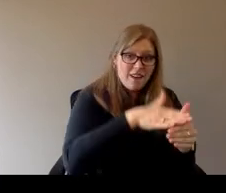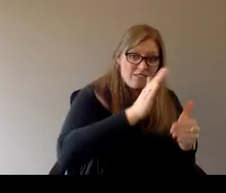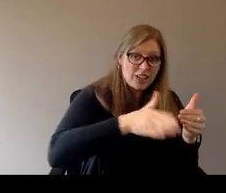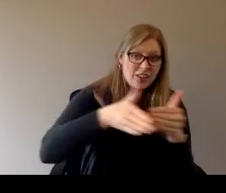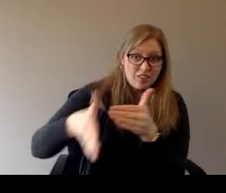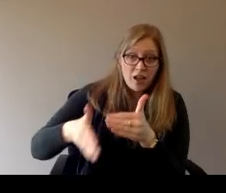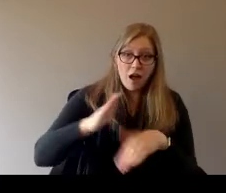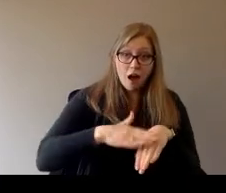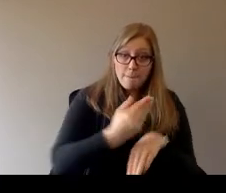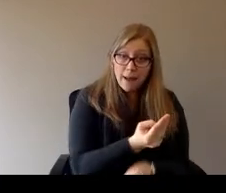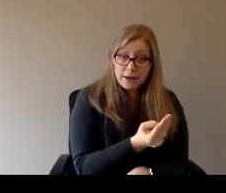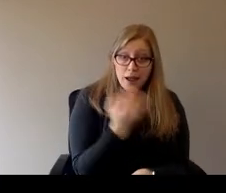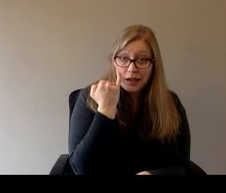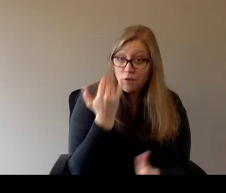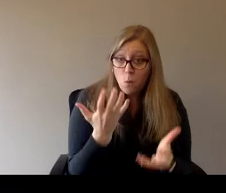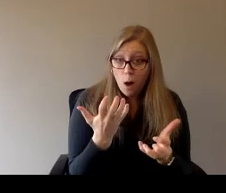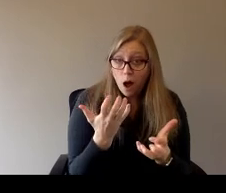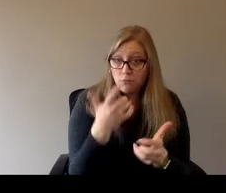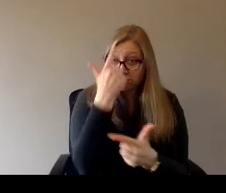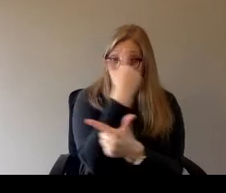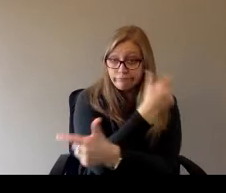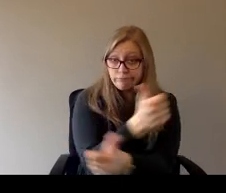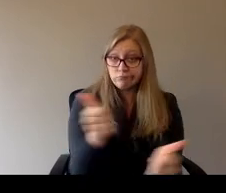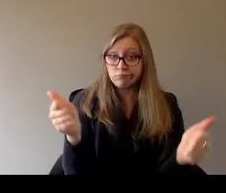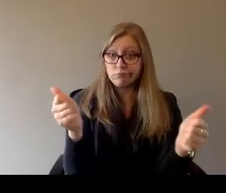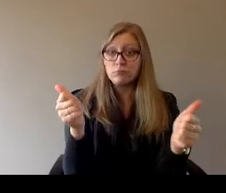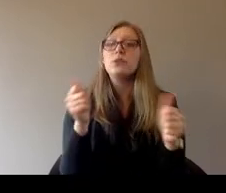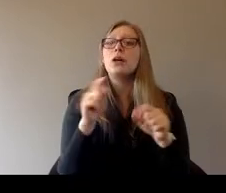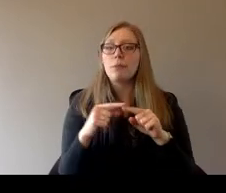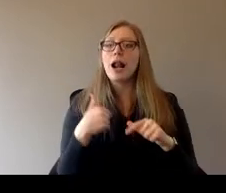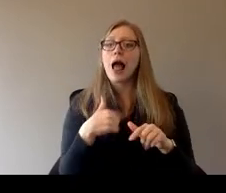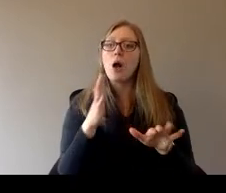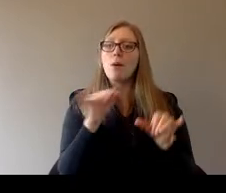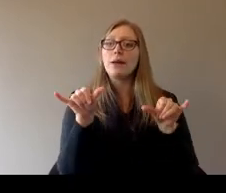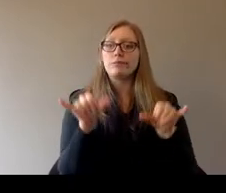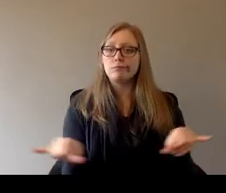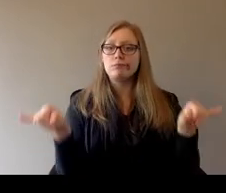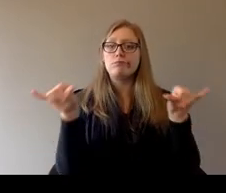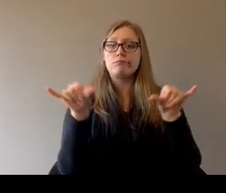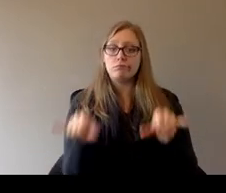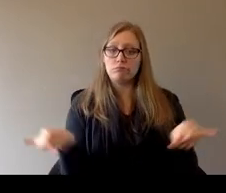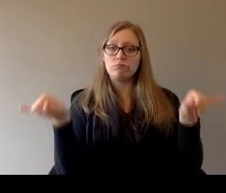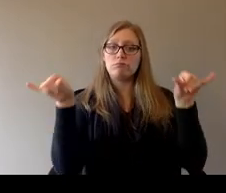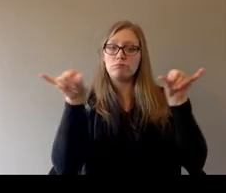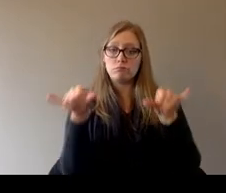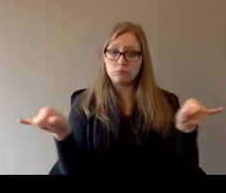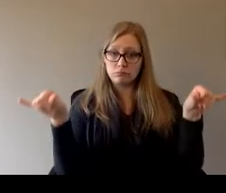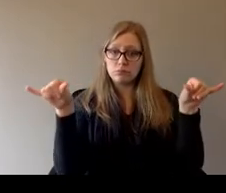But again, just to kind of give you some consistency, Tuesdays and Thursdays, I'm going to have